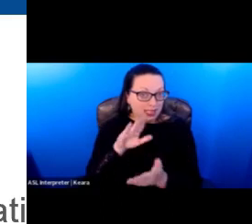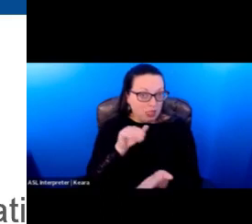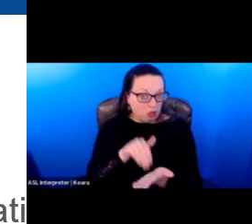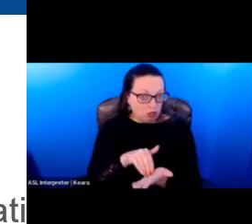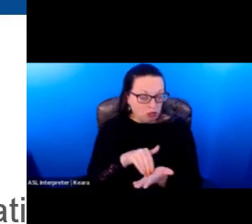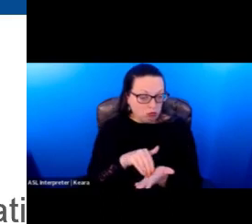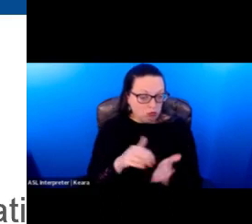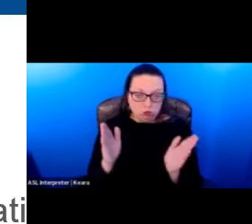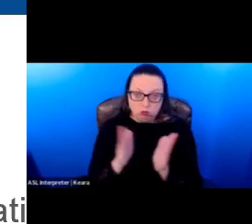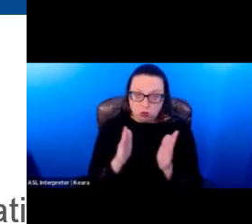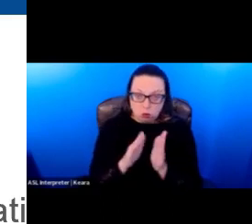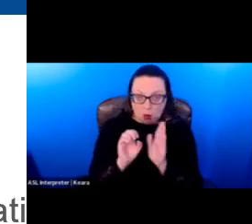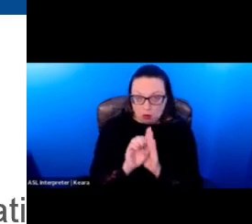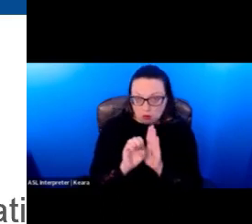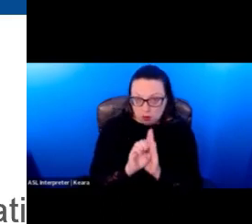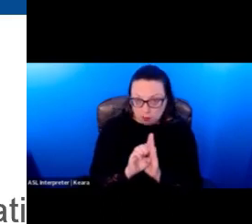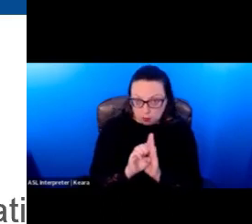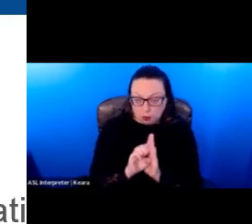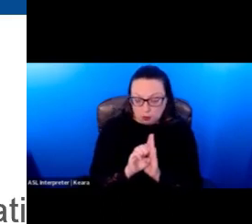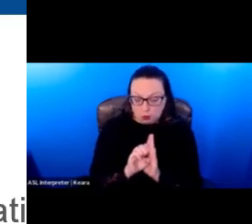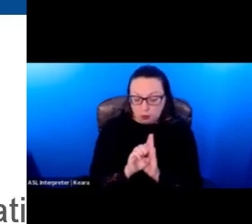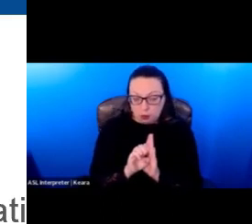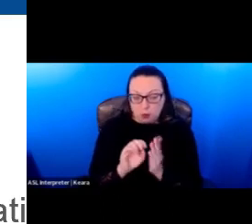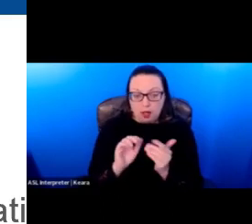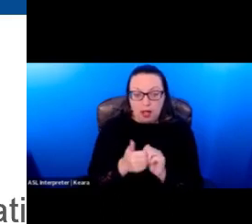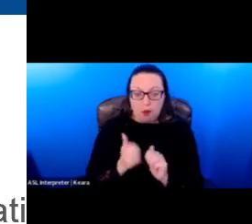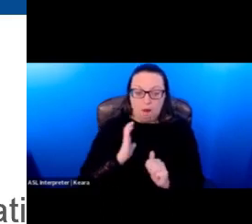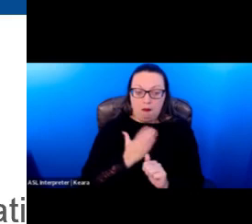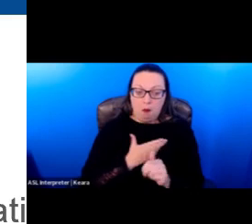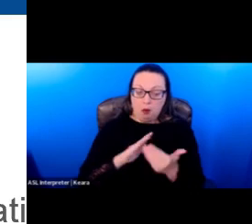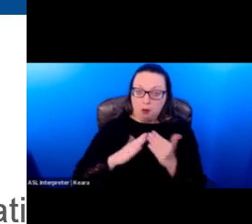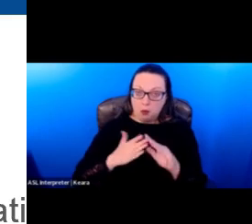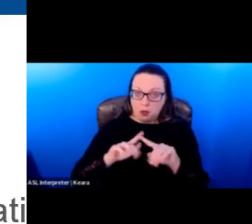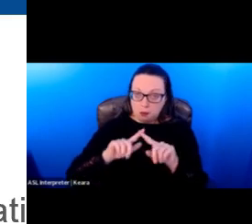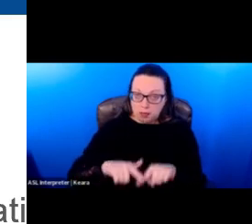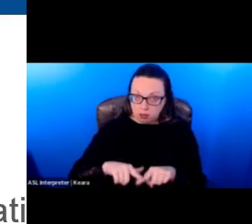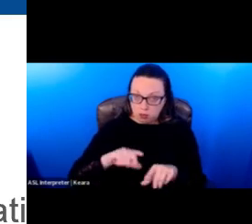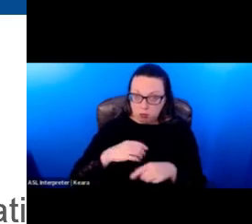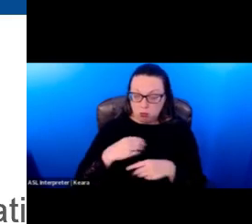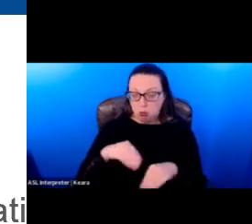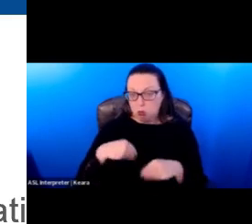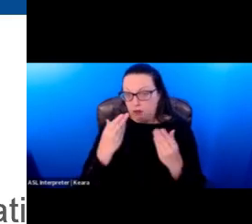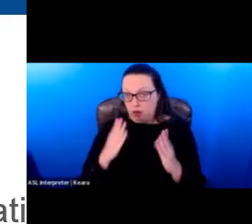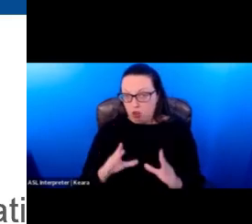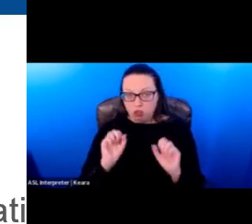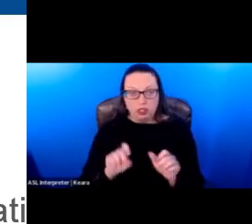little example of some of the ways that a community based provider can start up that conversation about work with